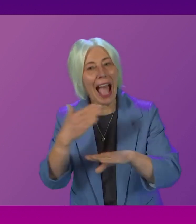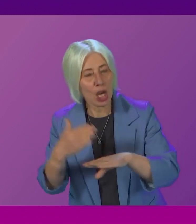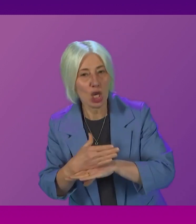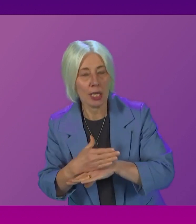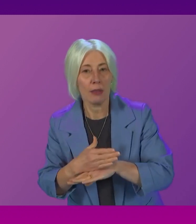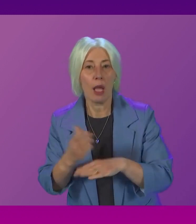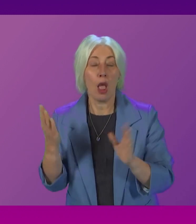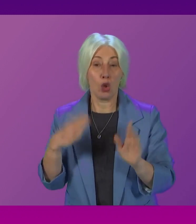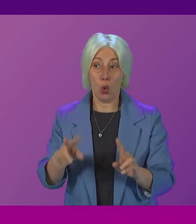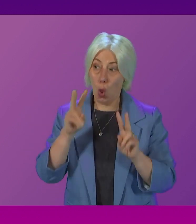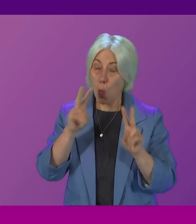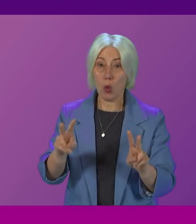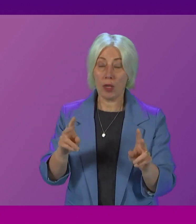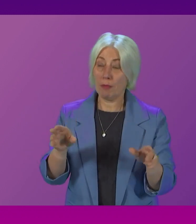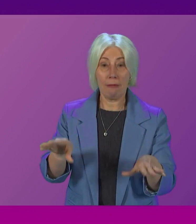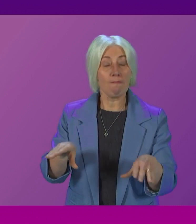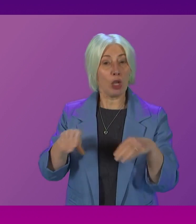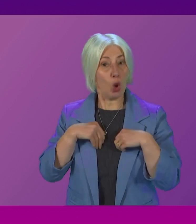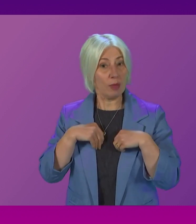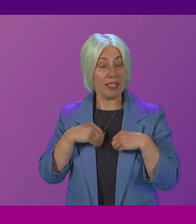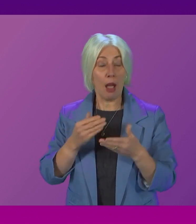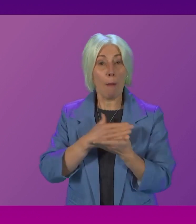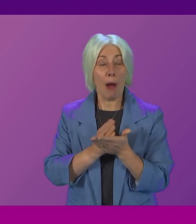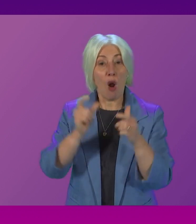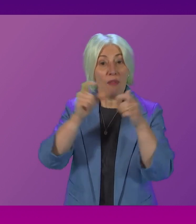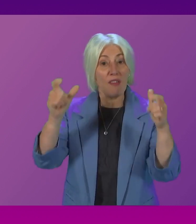subnational governments was adopted as part of the framework that was agreed this week in Montreal.